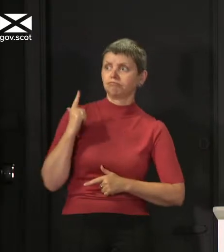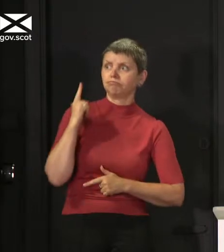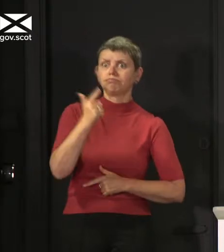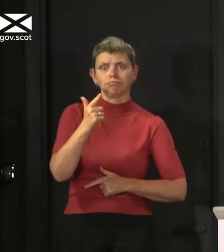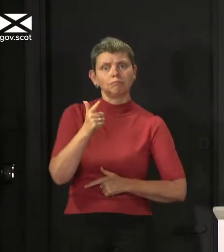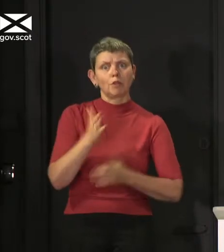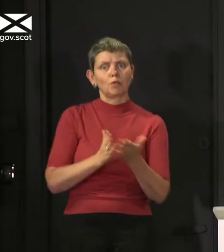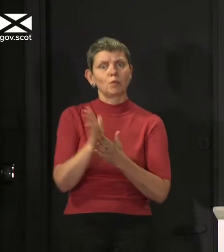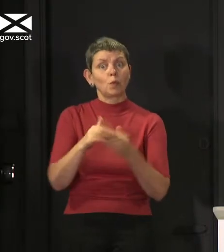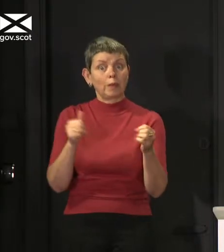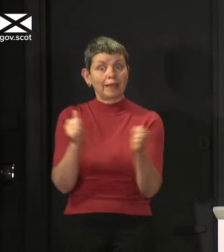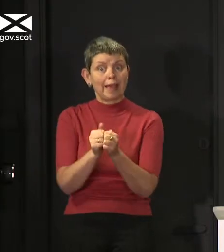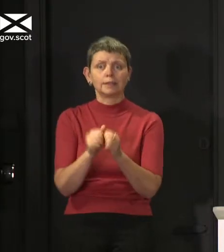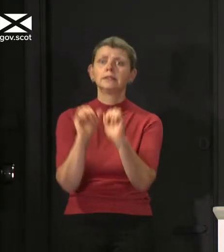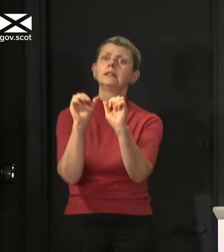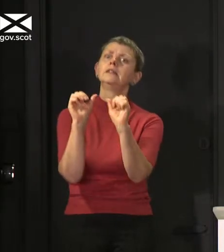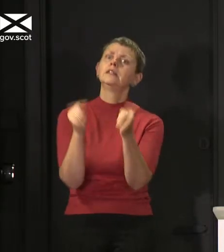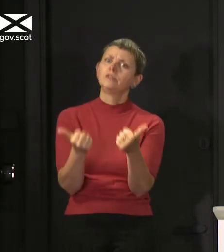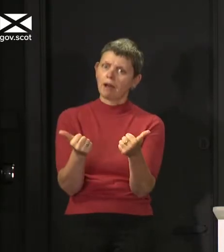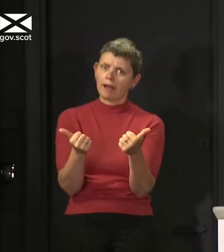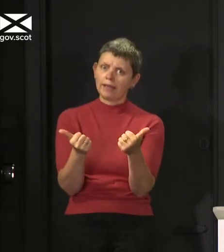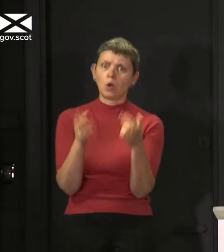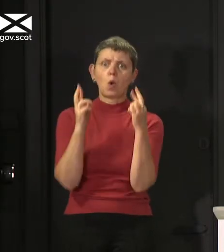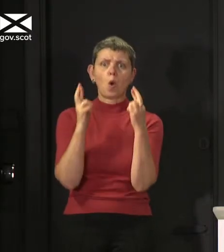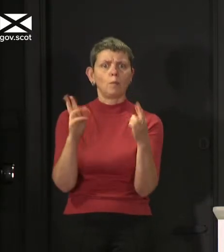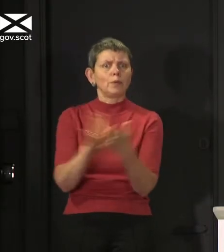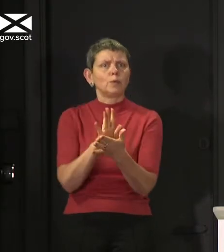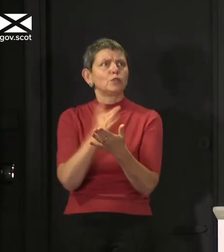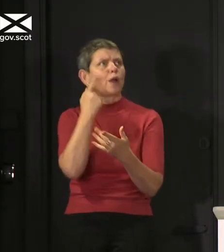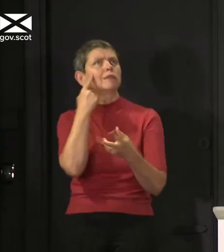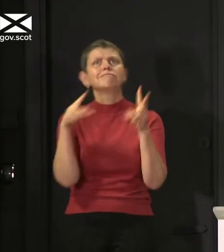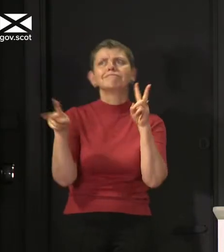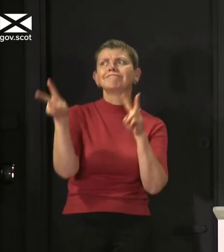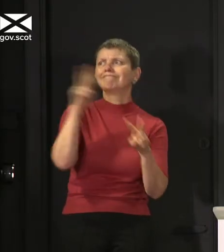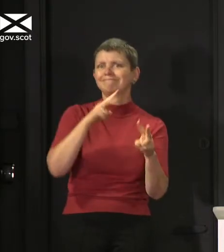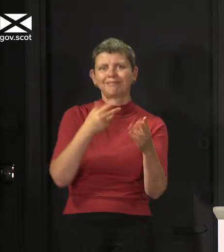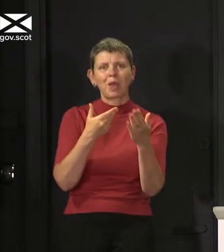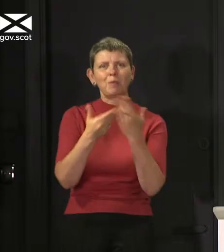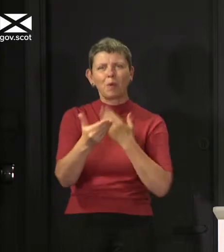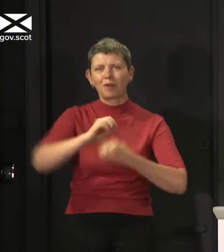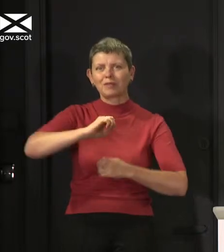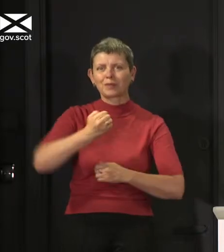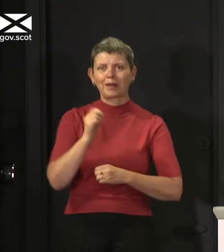the weekend and that is great. I hope you enjoy seeing some more of Scotland again and